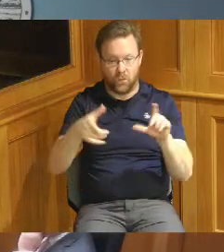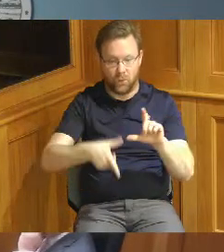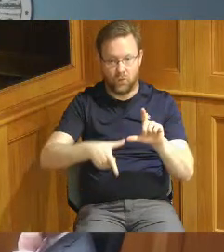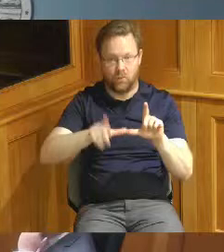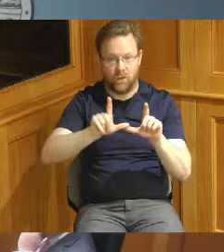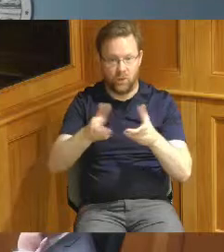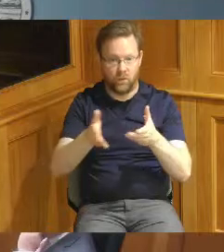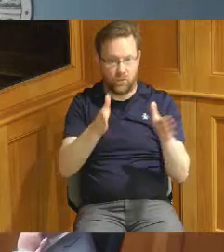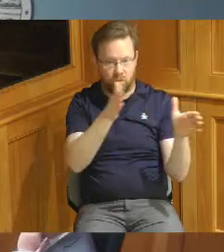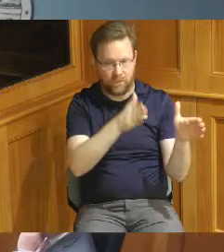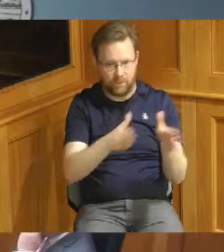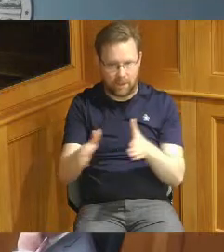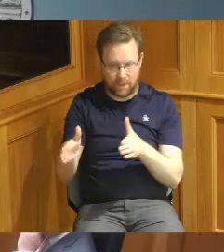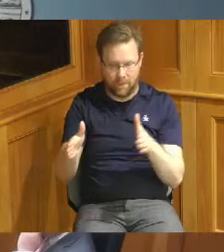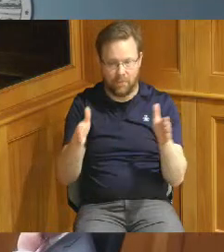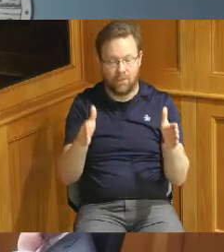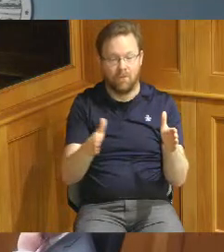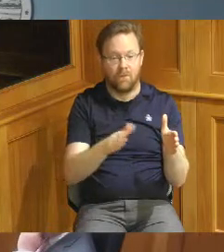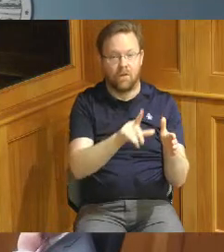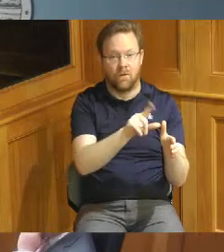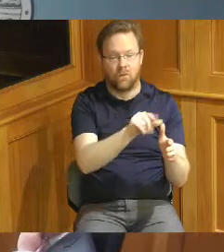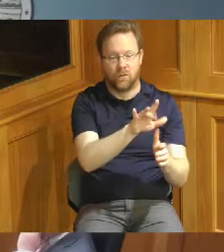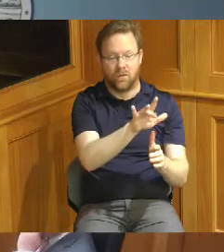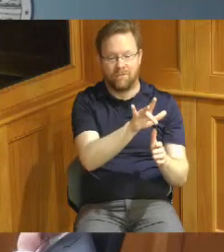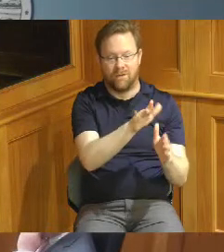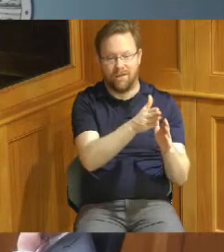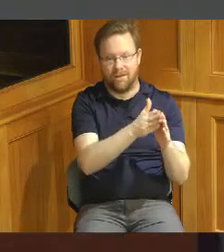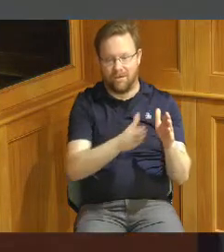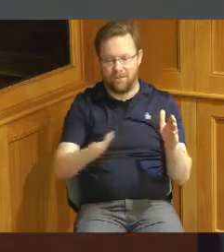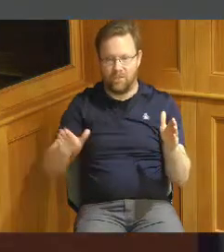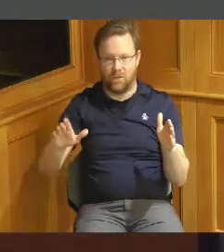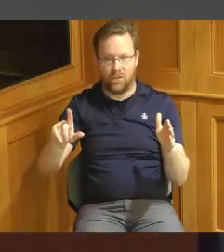pay for local projects so that we don't have to spend all the local money on those but can